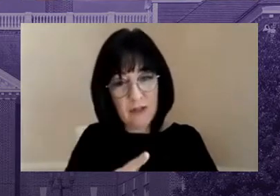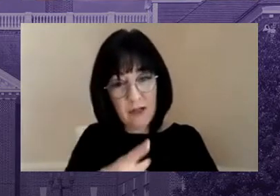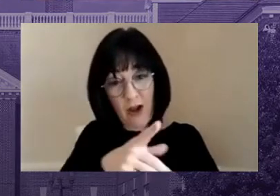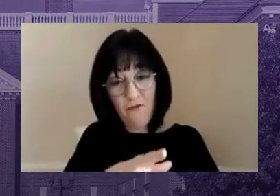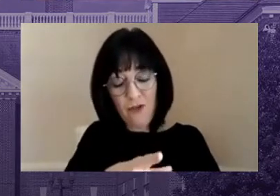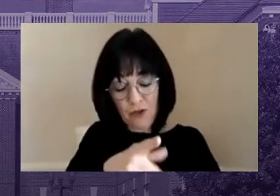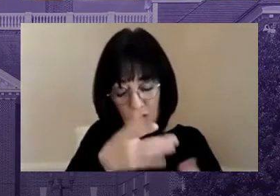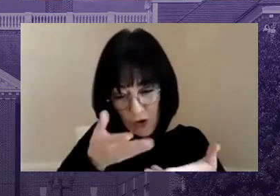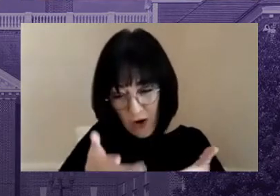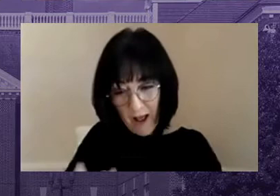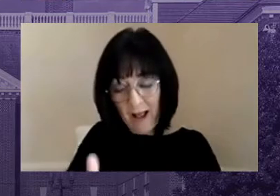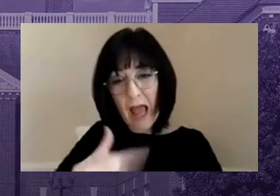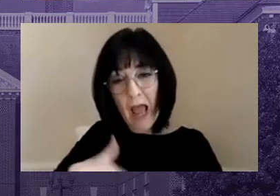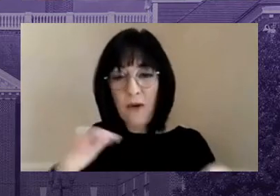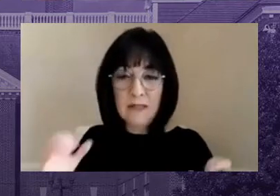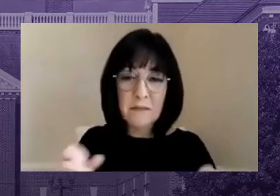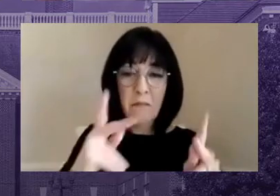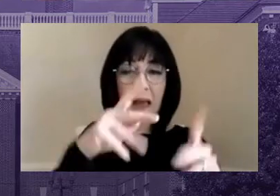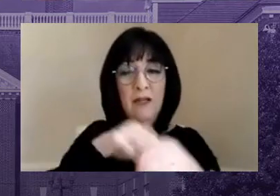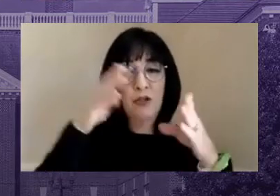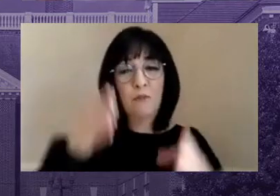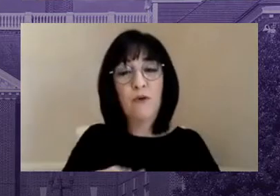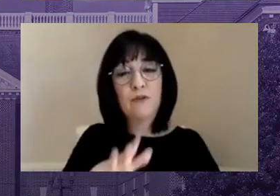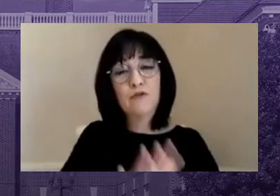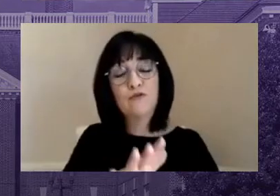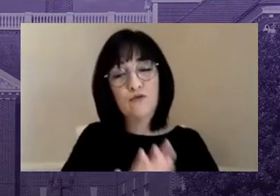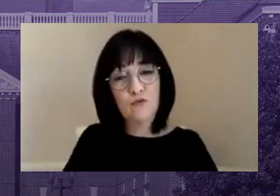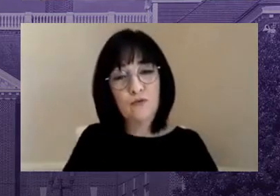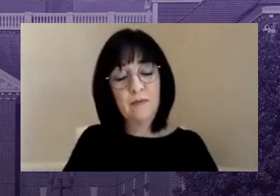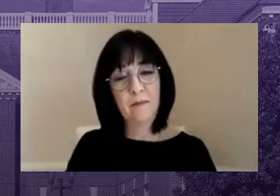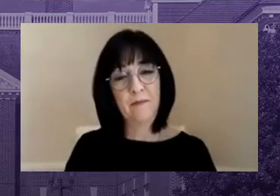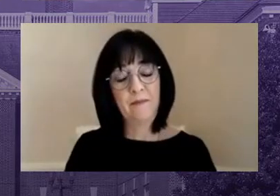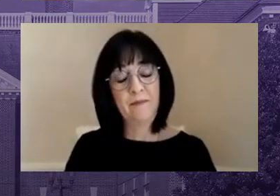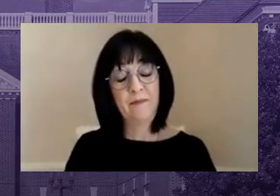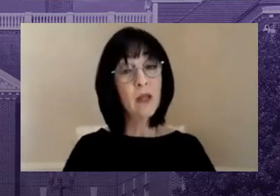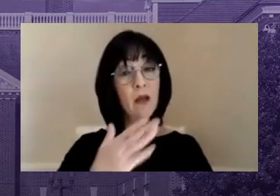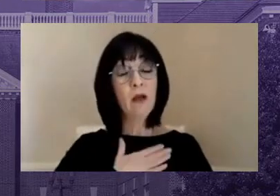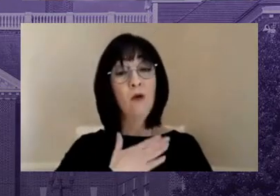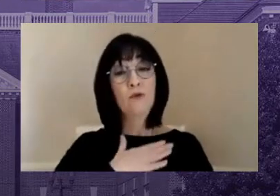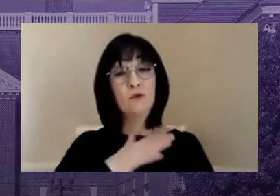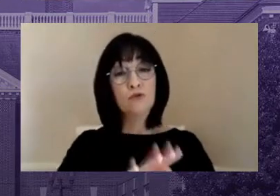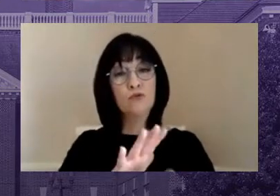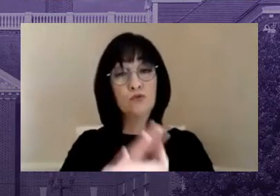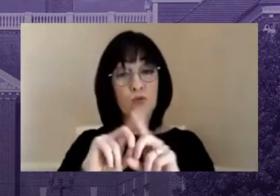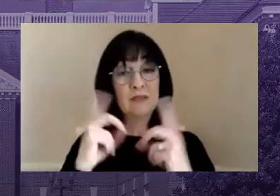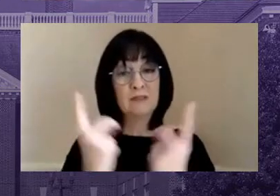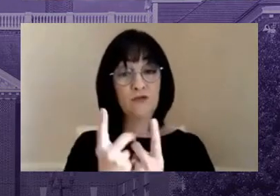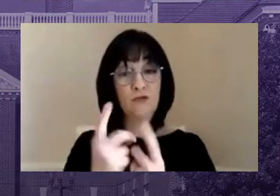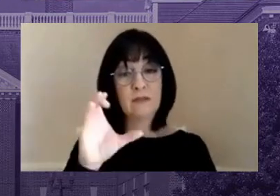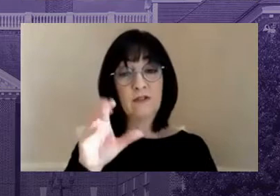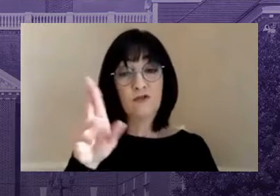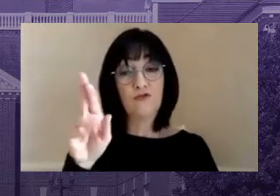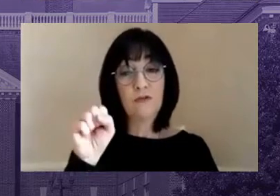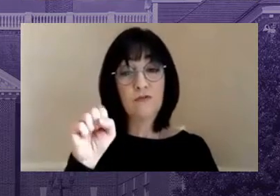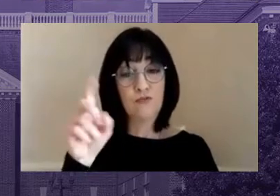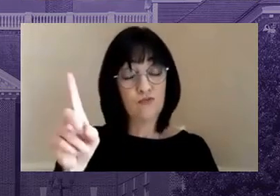Caesar Rodney School District has had the privilege and the honor of serving the children of